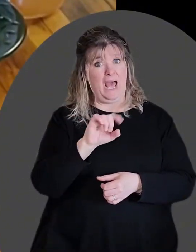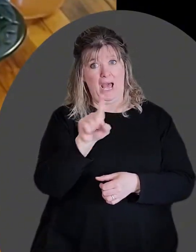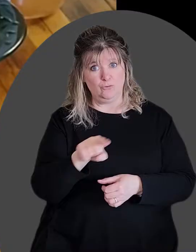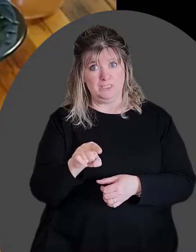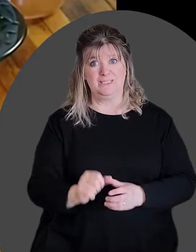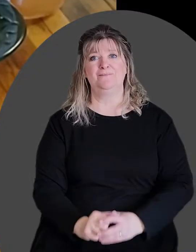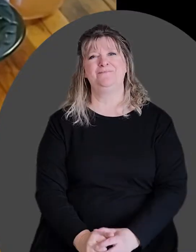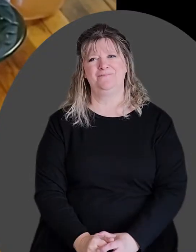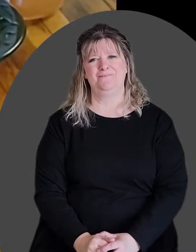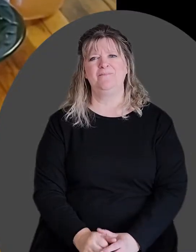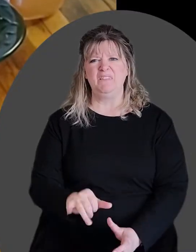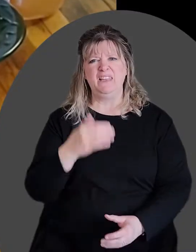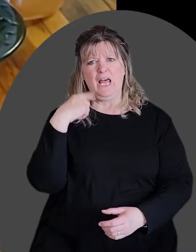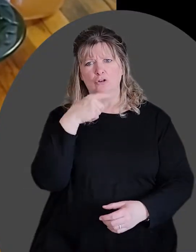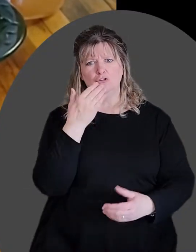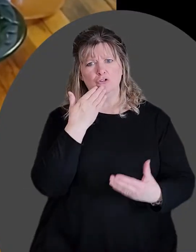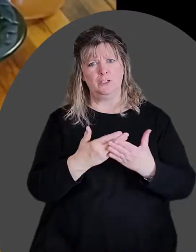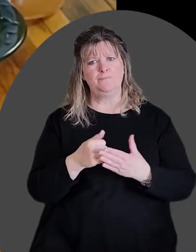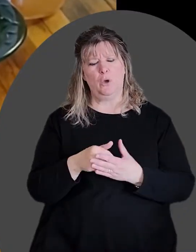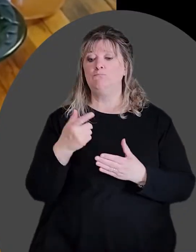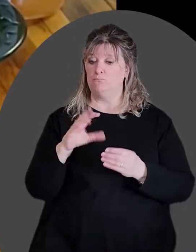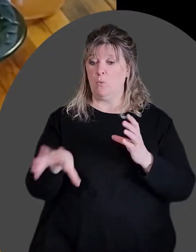that looks good so we'll put that in there